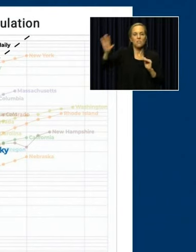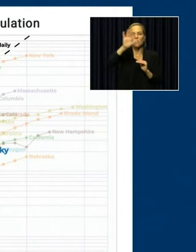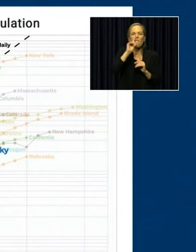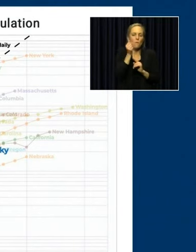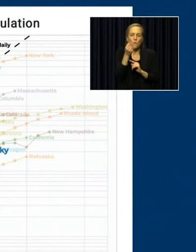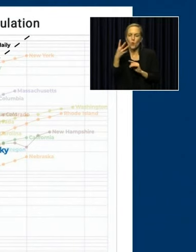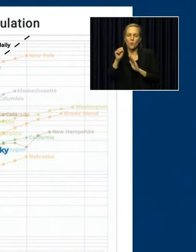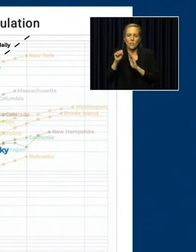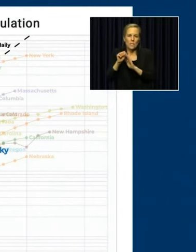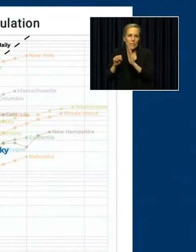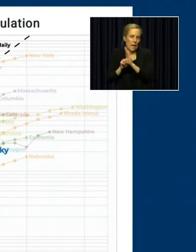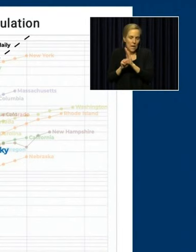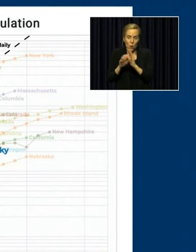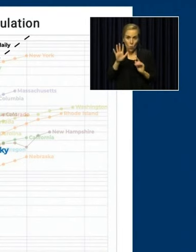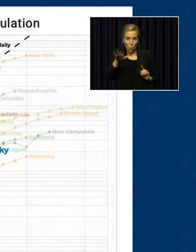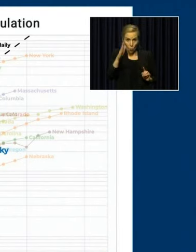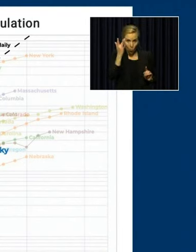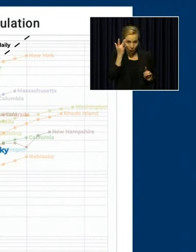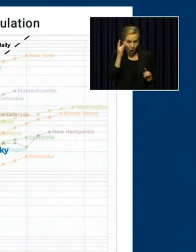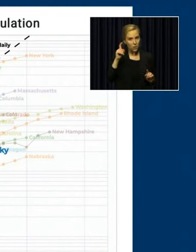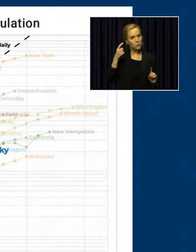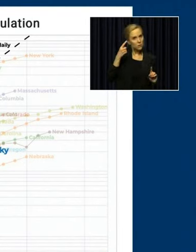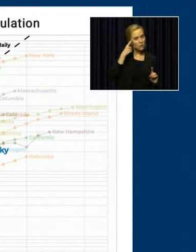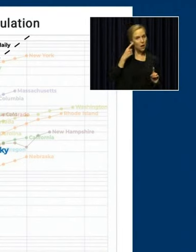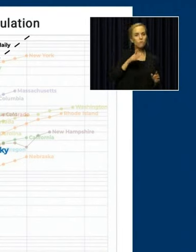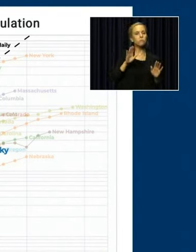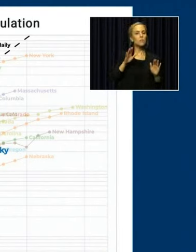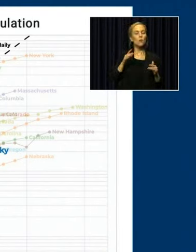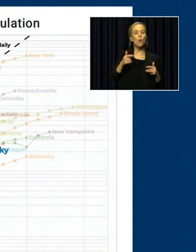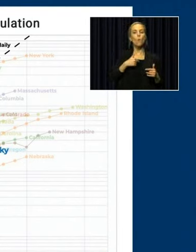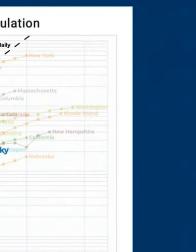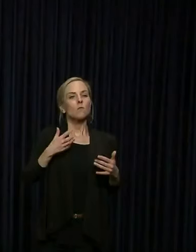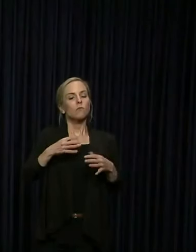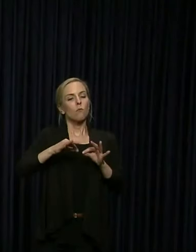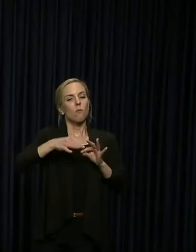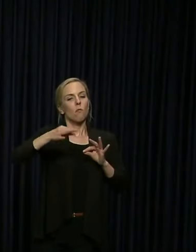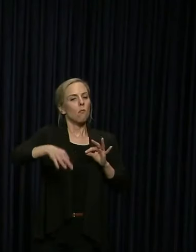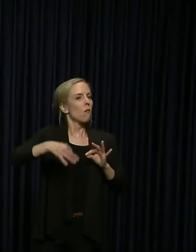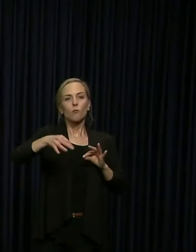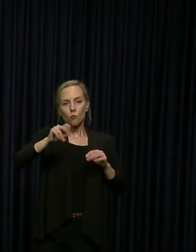NATIONAL GUARD.